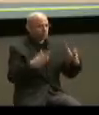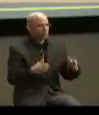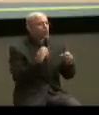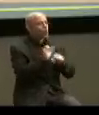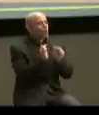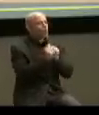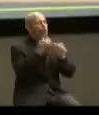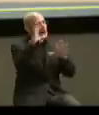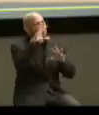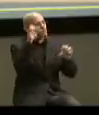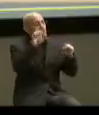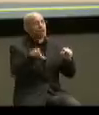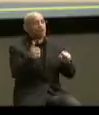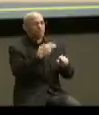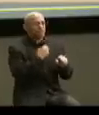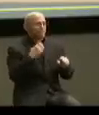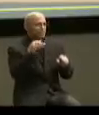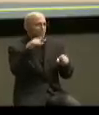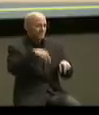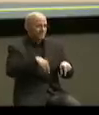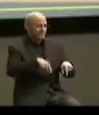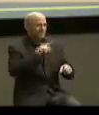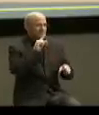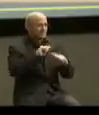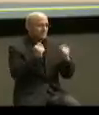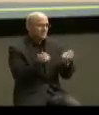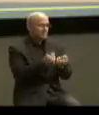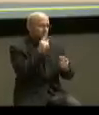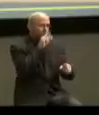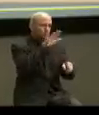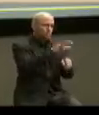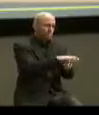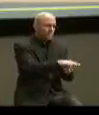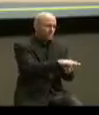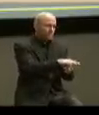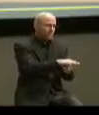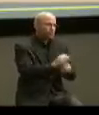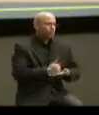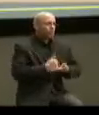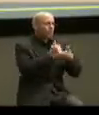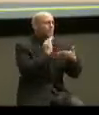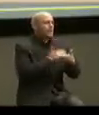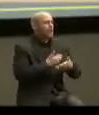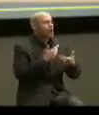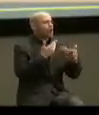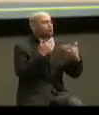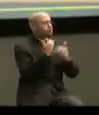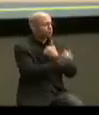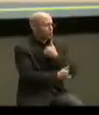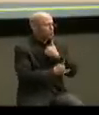OTHER MEMBERS OF HIS TEAM WHO ARE SO COMMITTED, SO COMMITTED